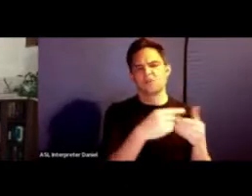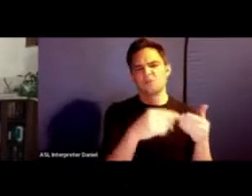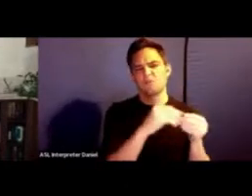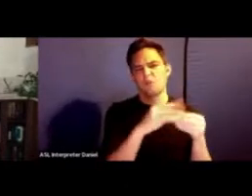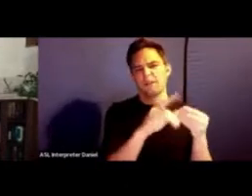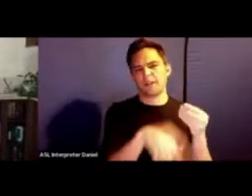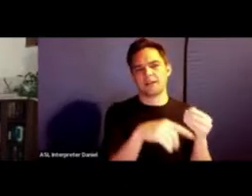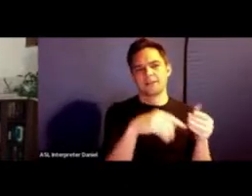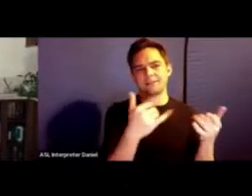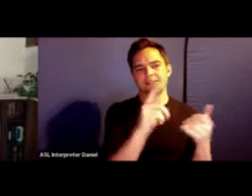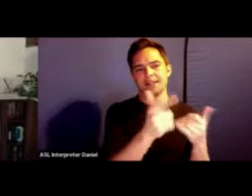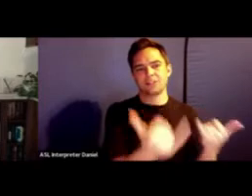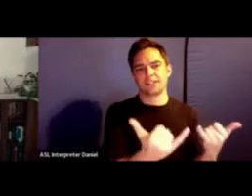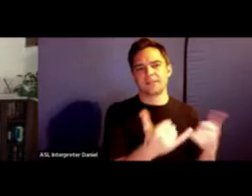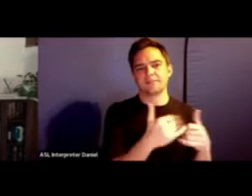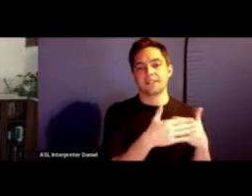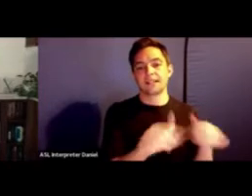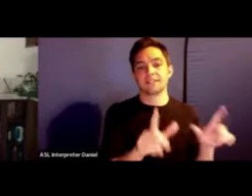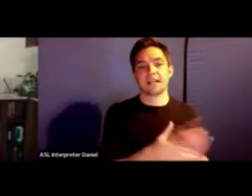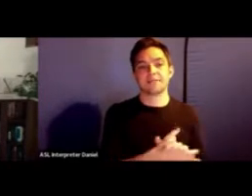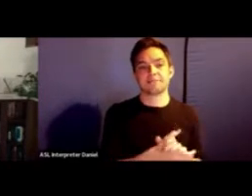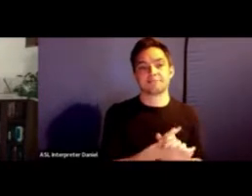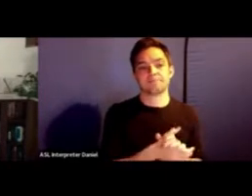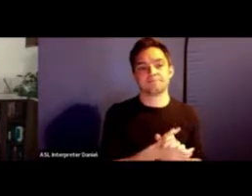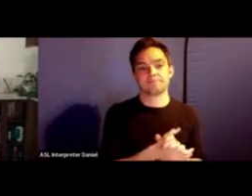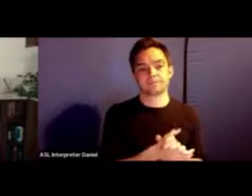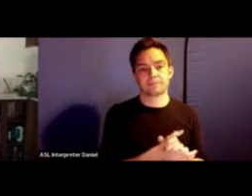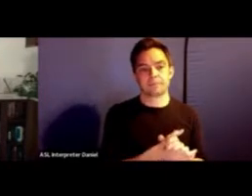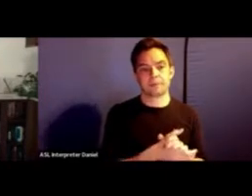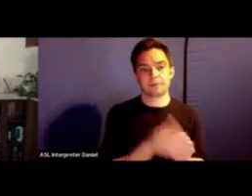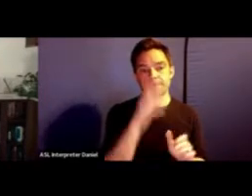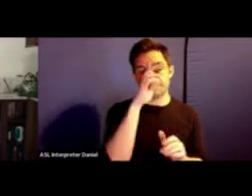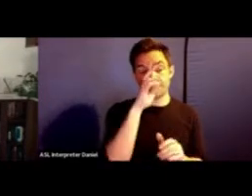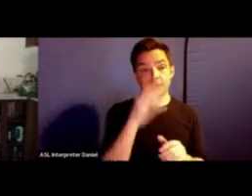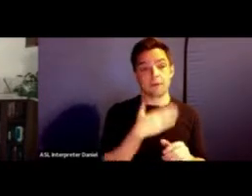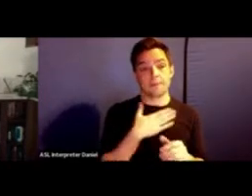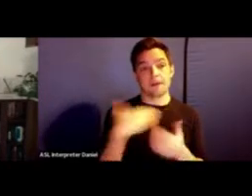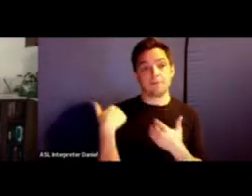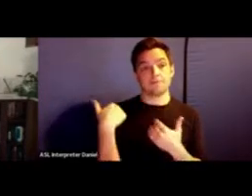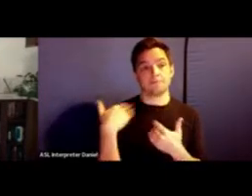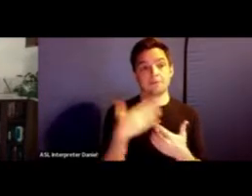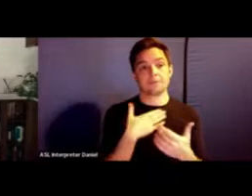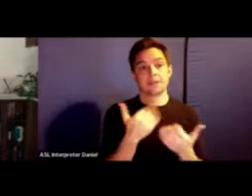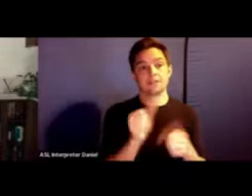So really, my job and today's slide, please. presentation is to make sure